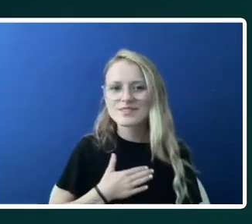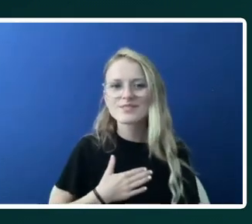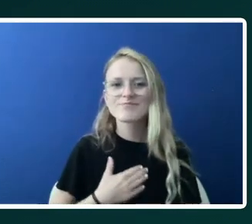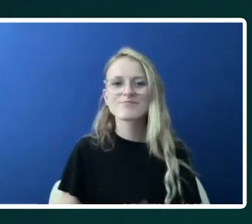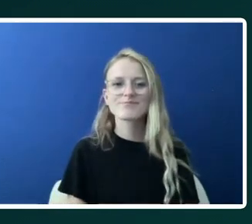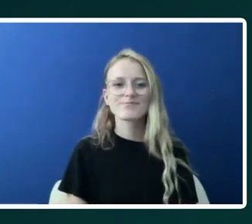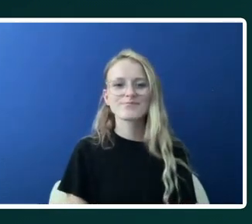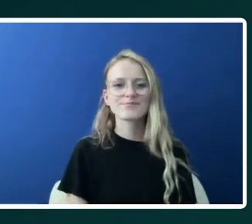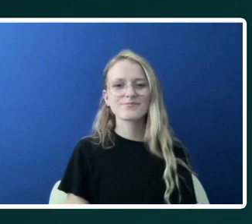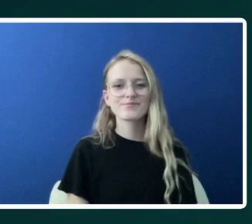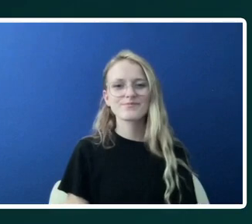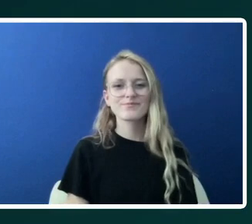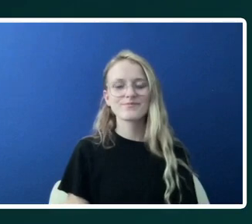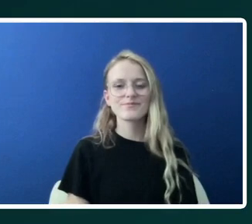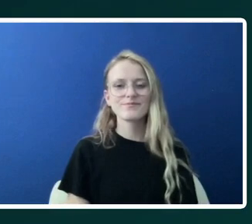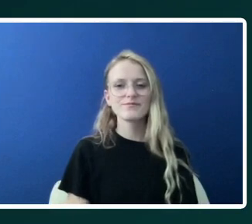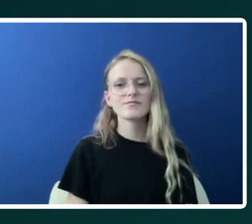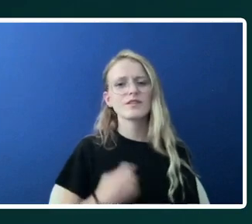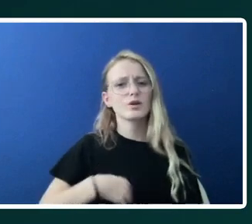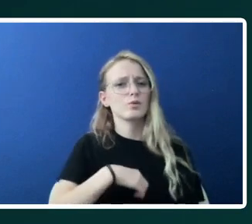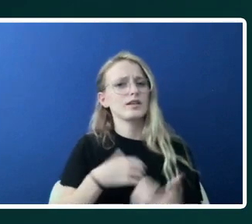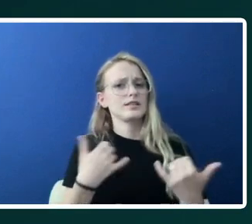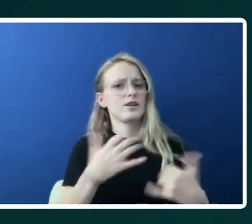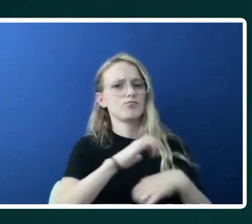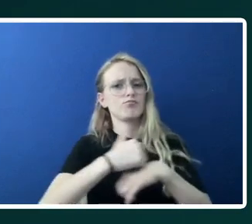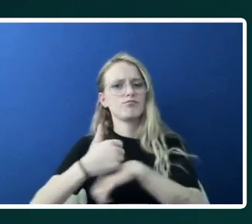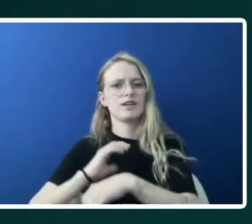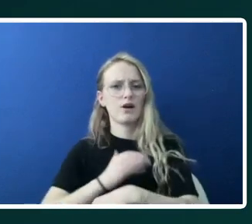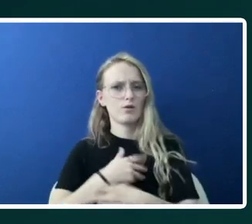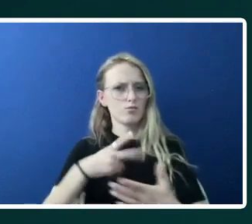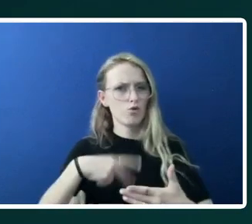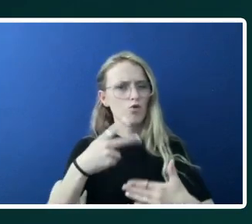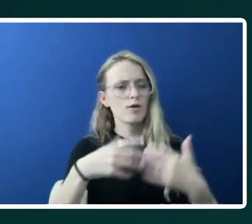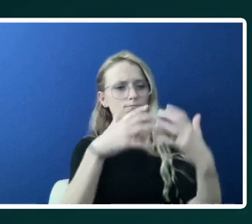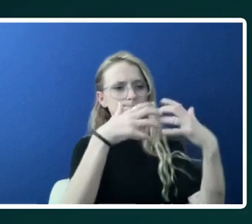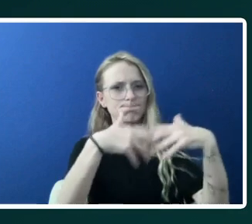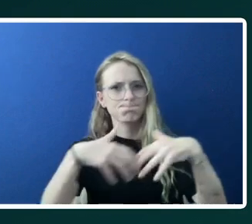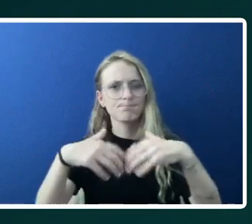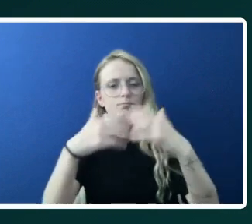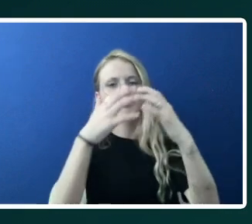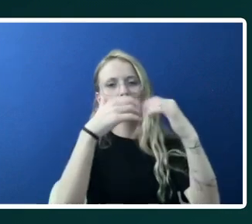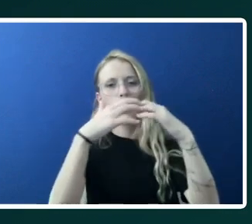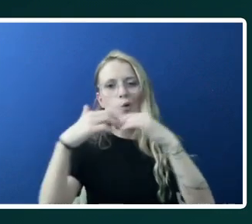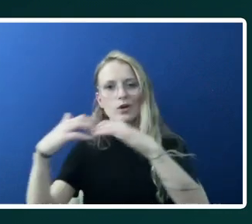We've broken our programming down into several key components that we feel are crucial to the